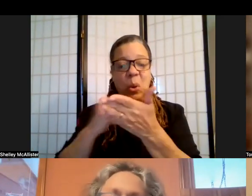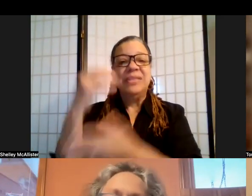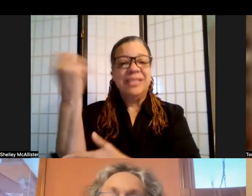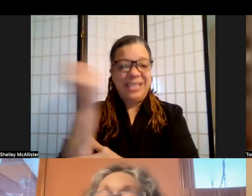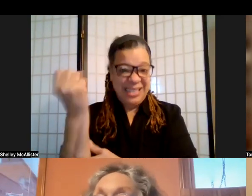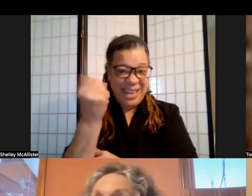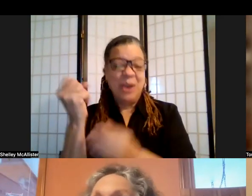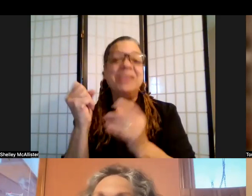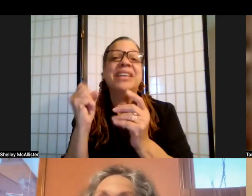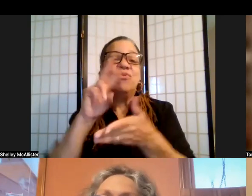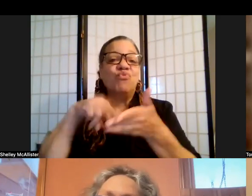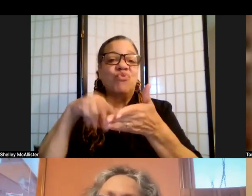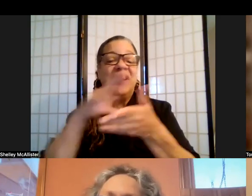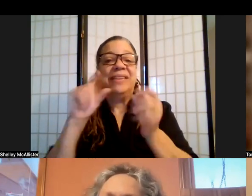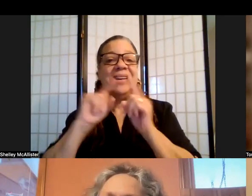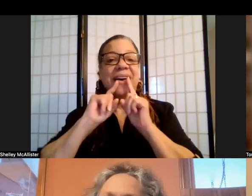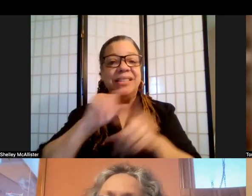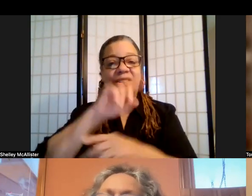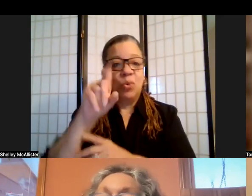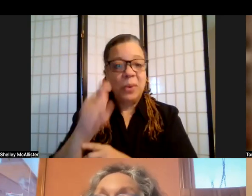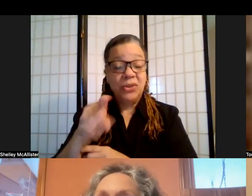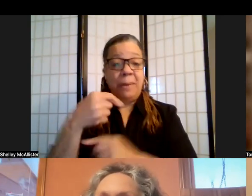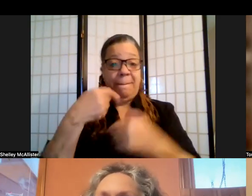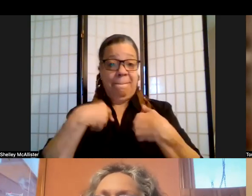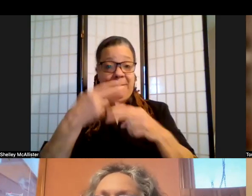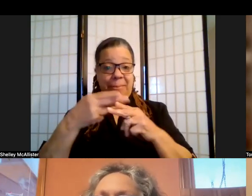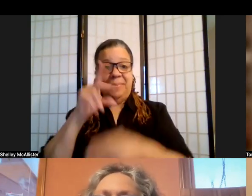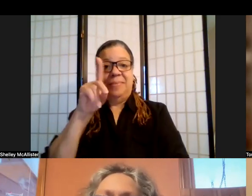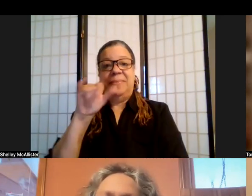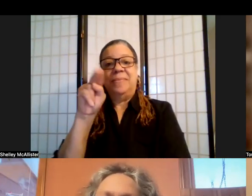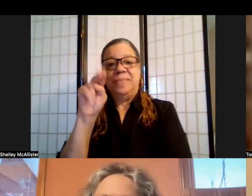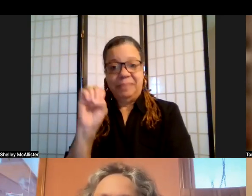I'm Diane McGarry with Dracut Arts. With me today: our co-host, Tom McGary;